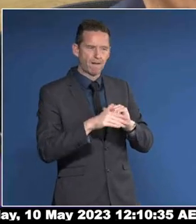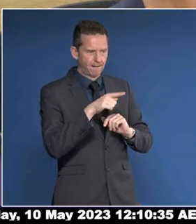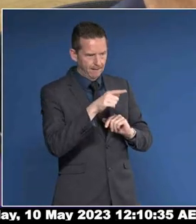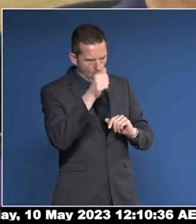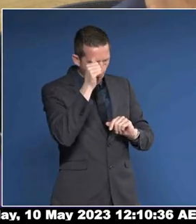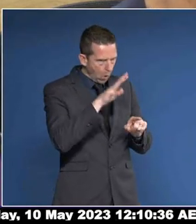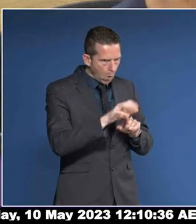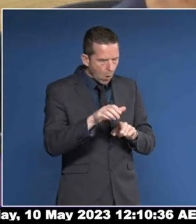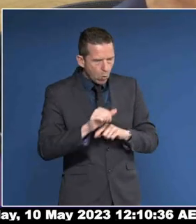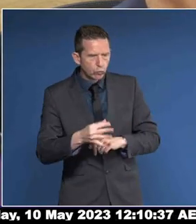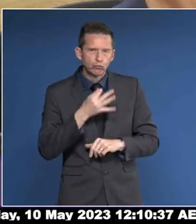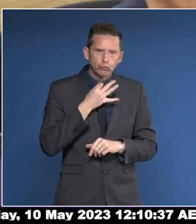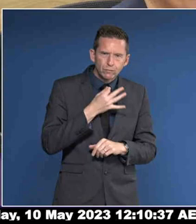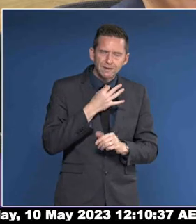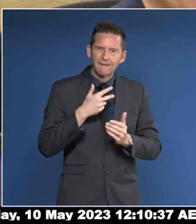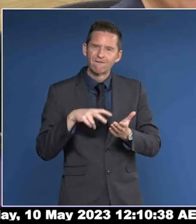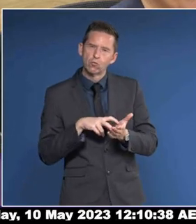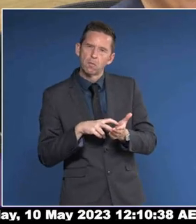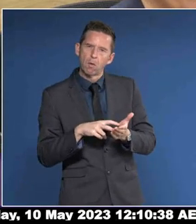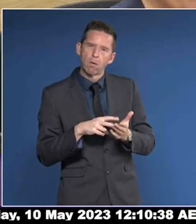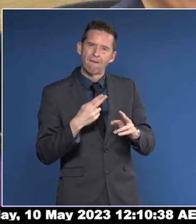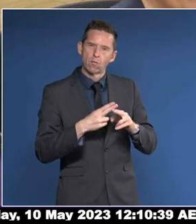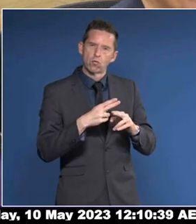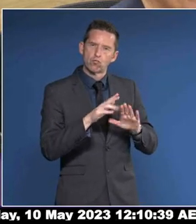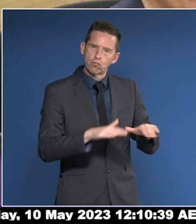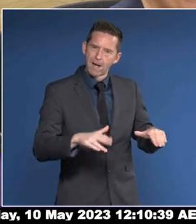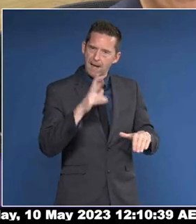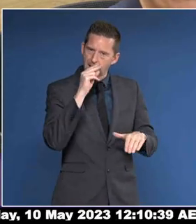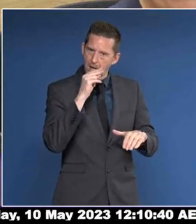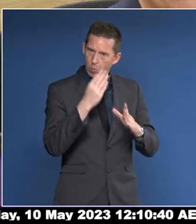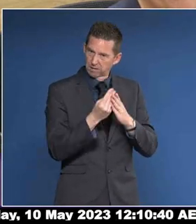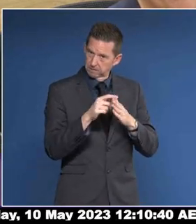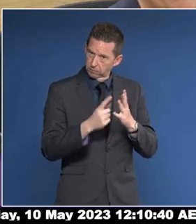expression, for children and young people with disability? Not that I can recall.